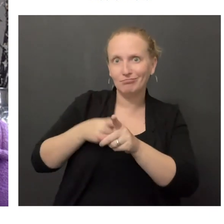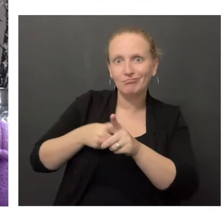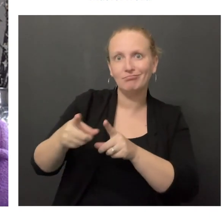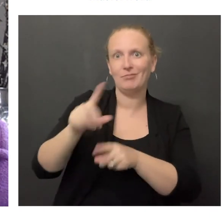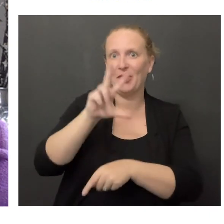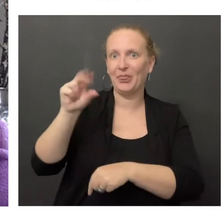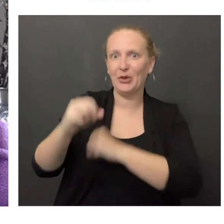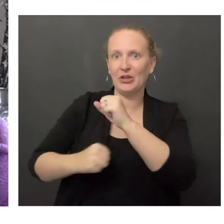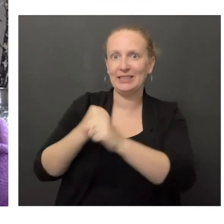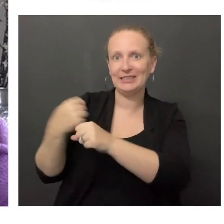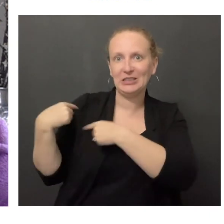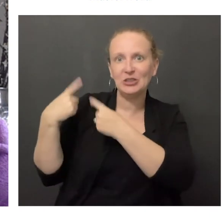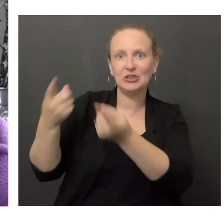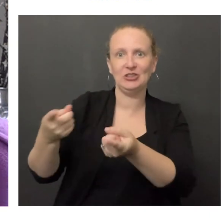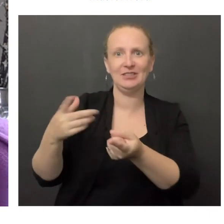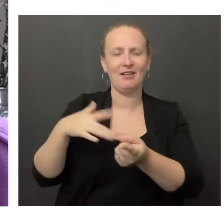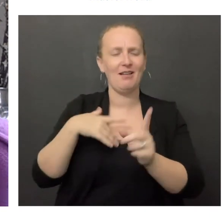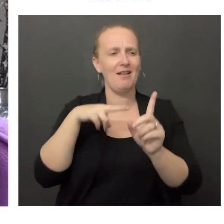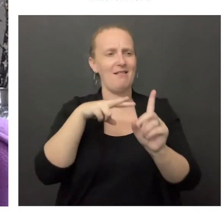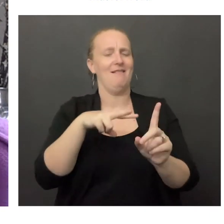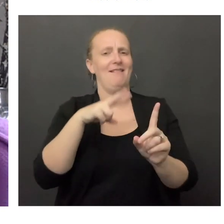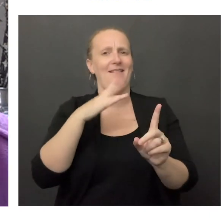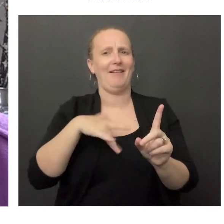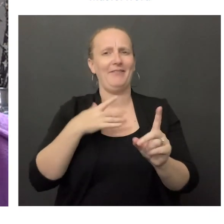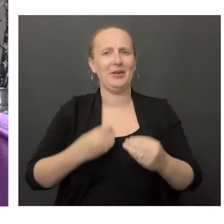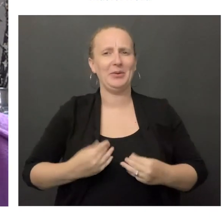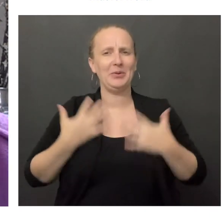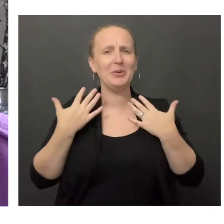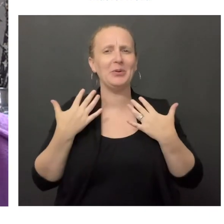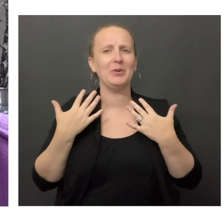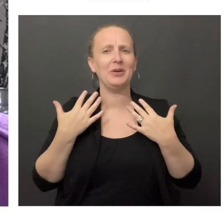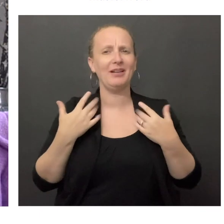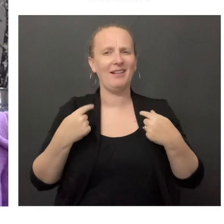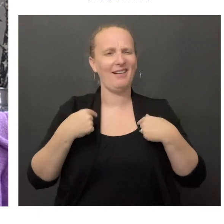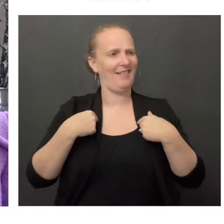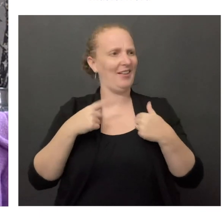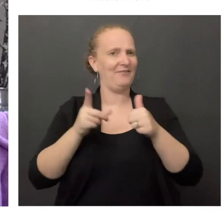That actually inspires me going for the first time, I am in the heart,